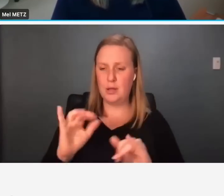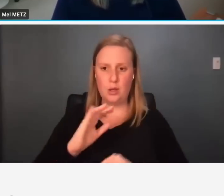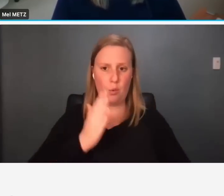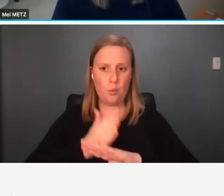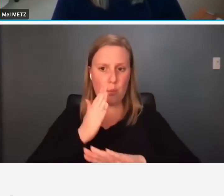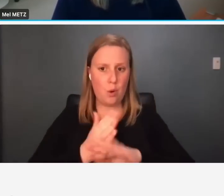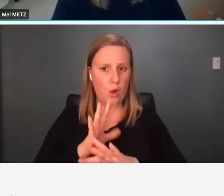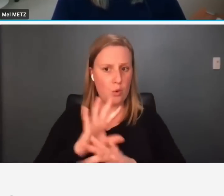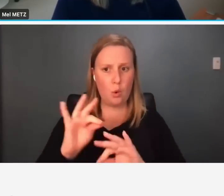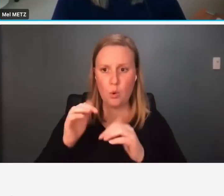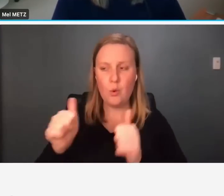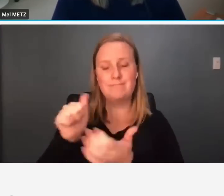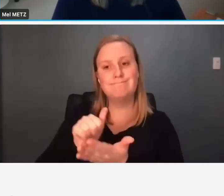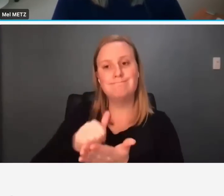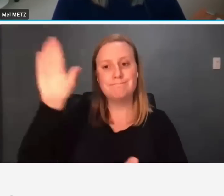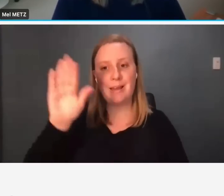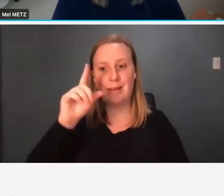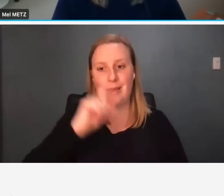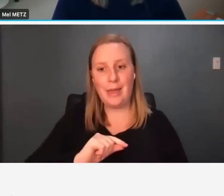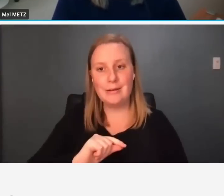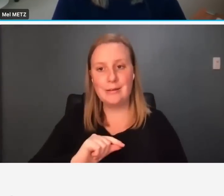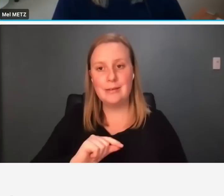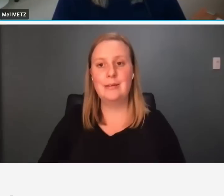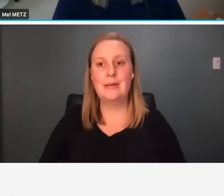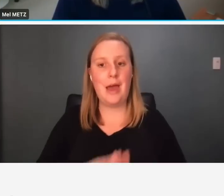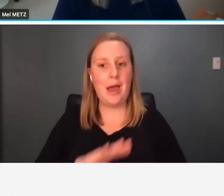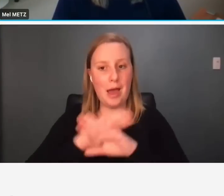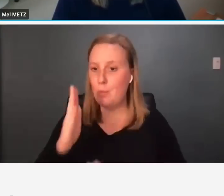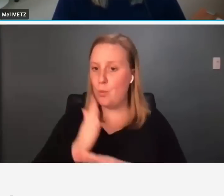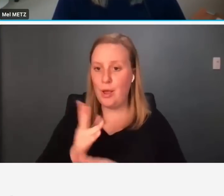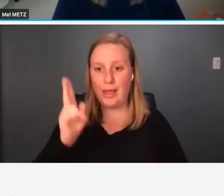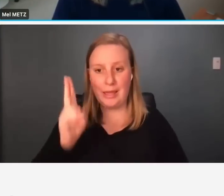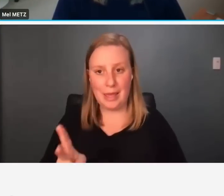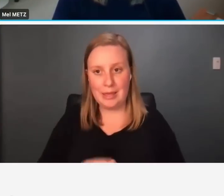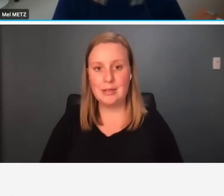It extends the current scheme for reporting serious incidents to in-home aged care services